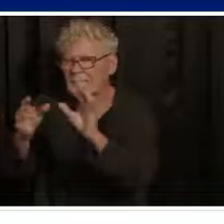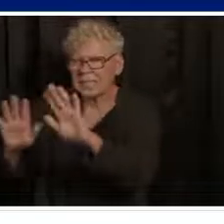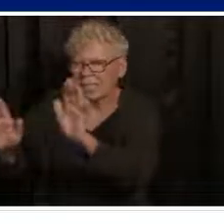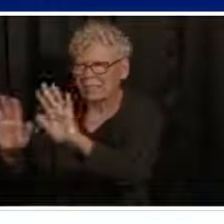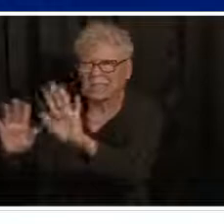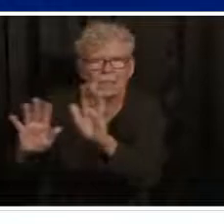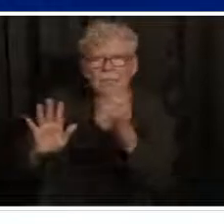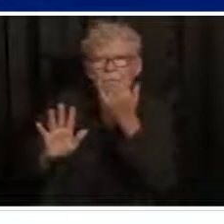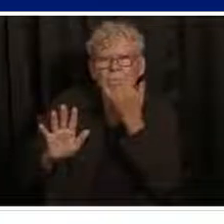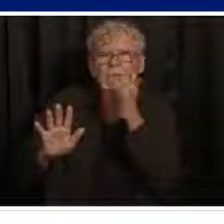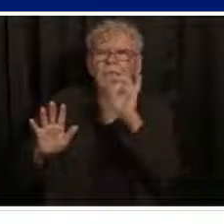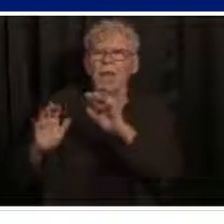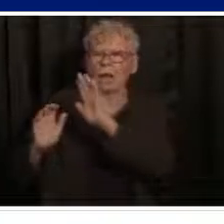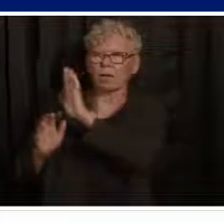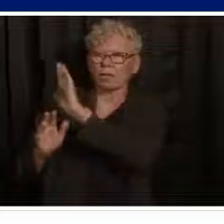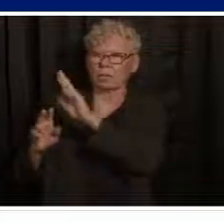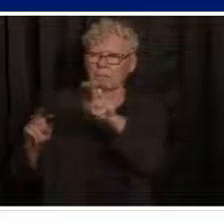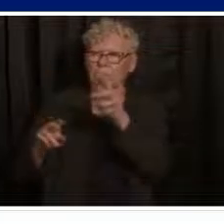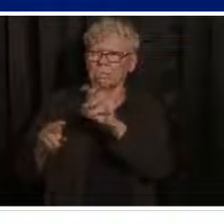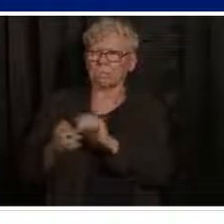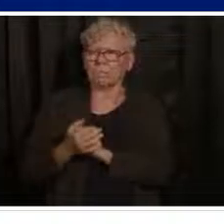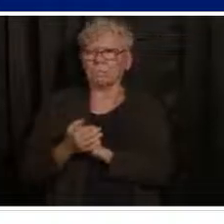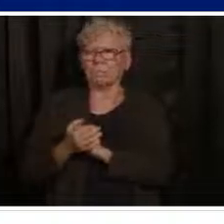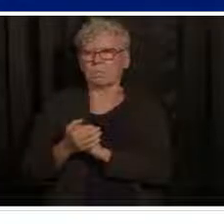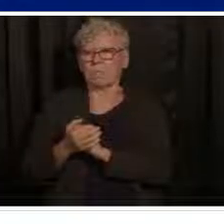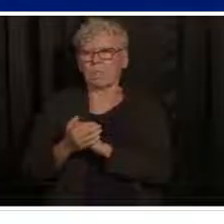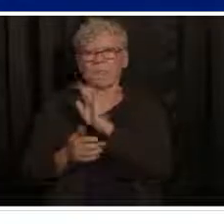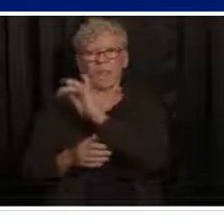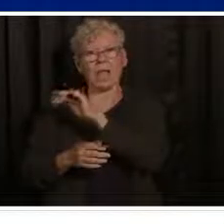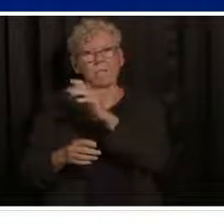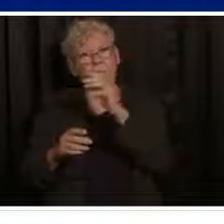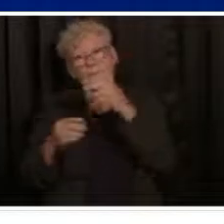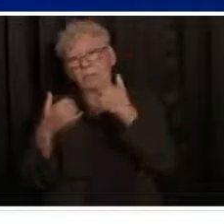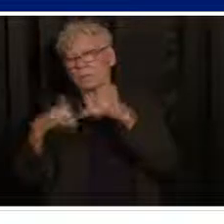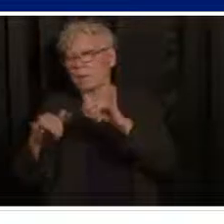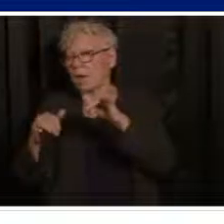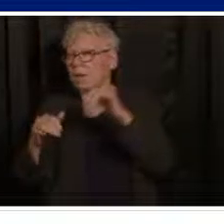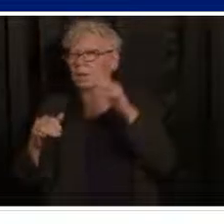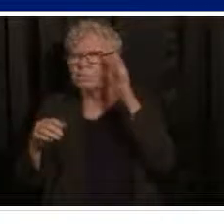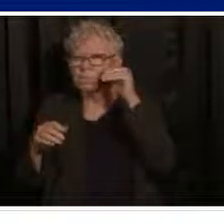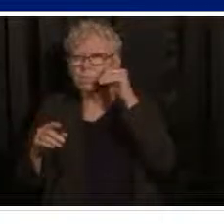we know we must keep trying to reach people where they are. We're partnering with businesses organizations on our